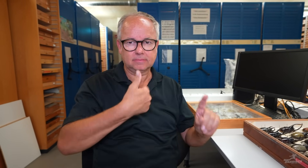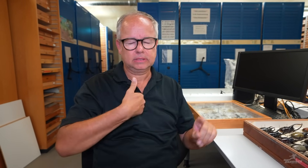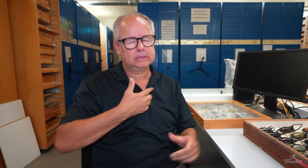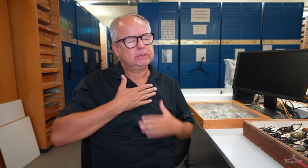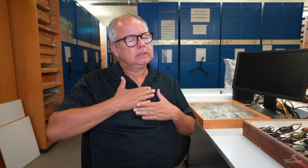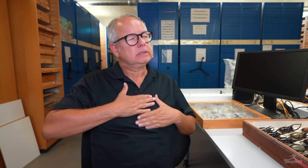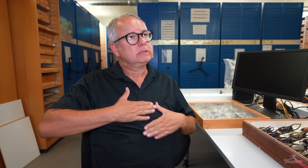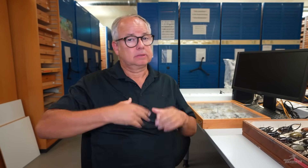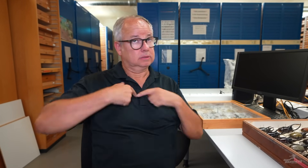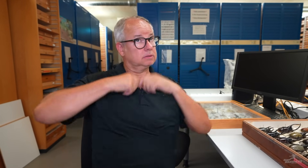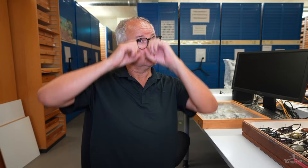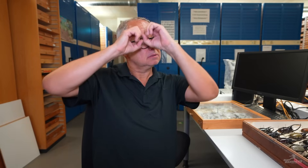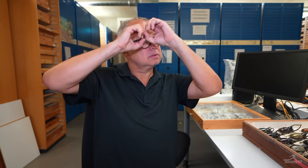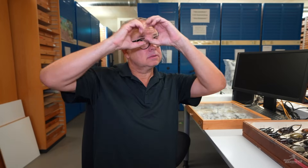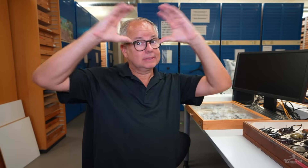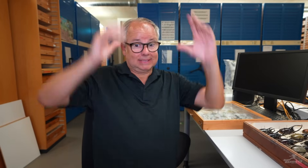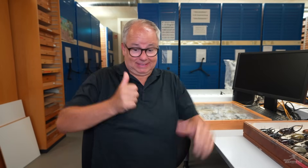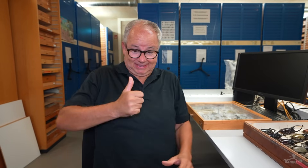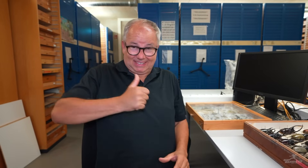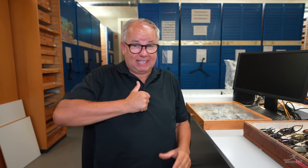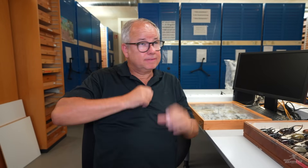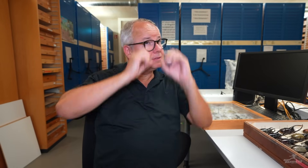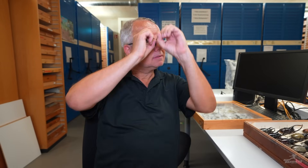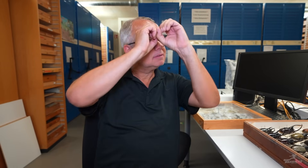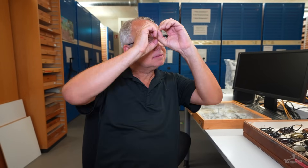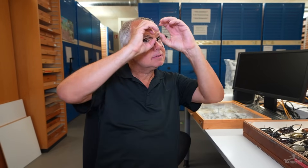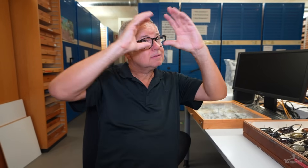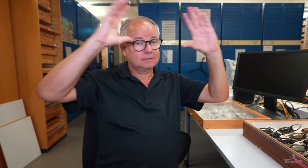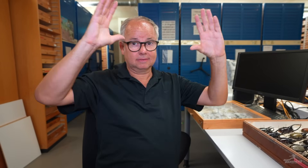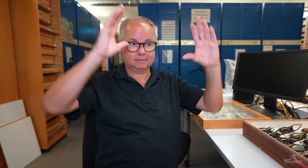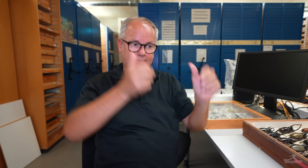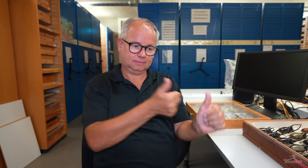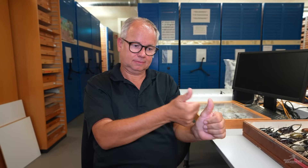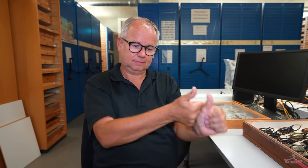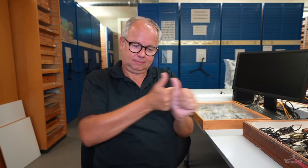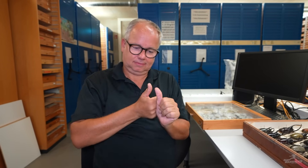I dream more than anything that Deaf children